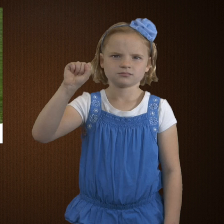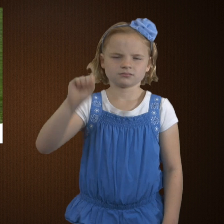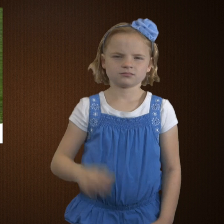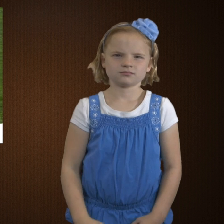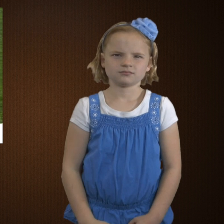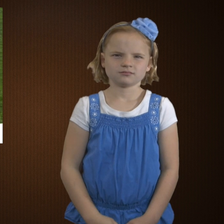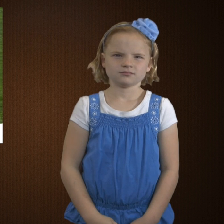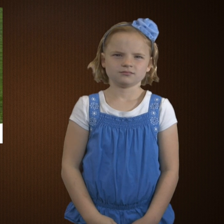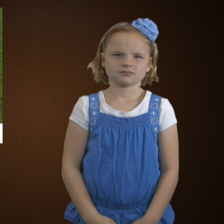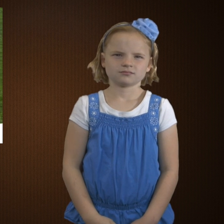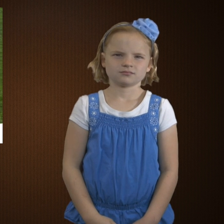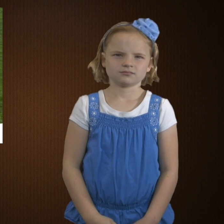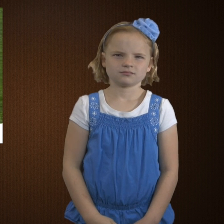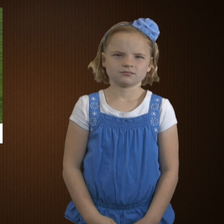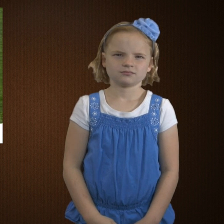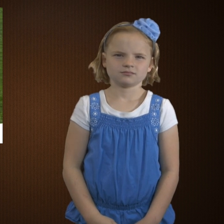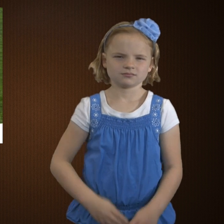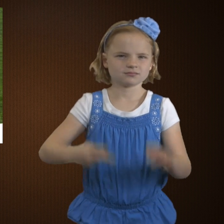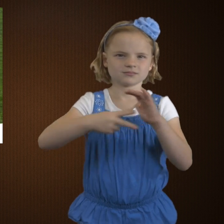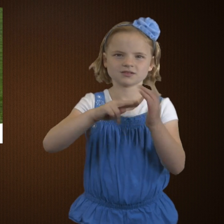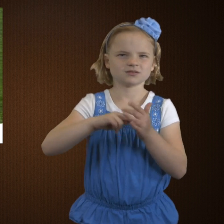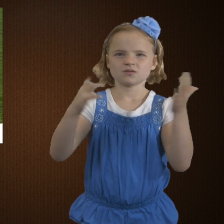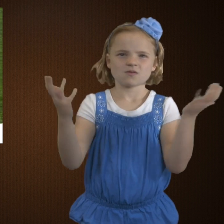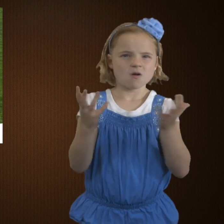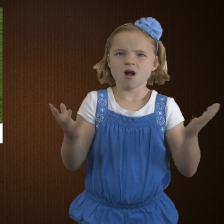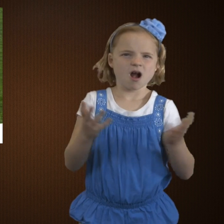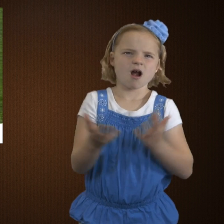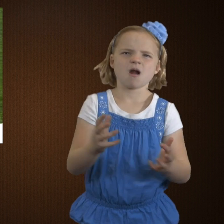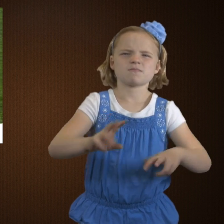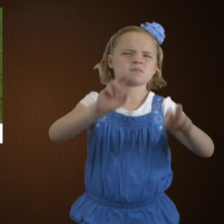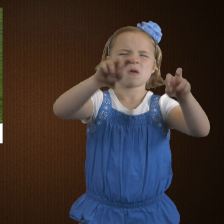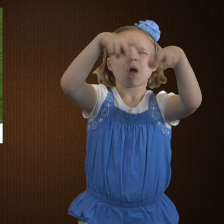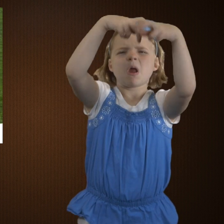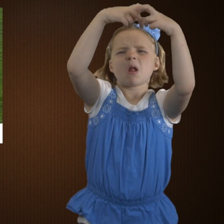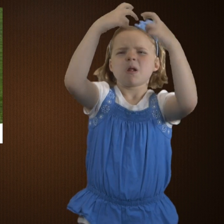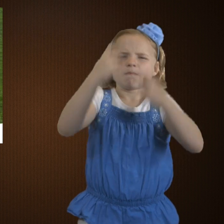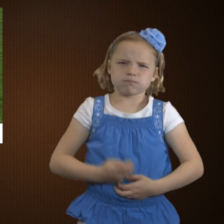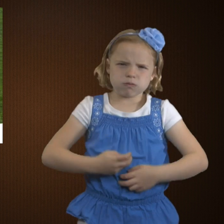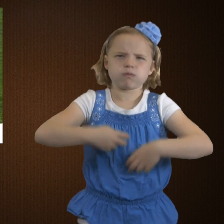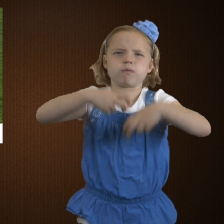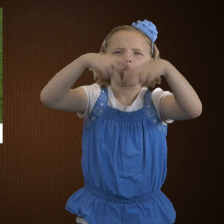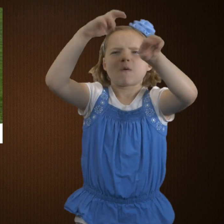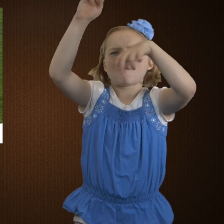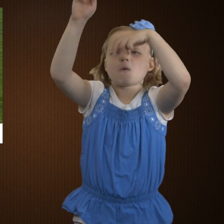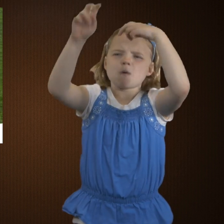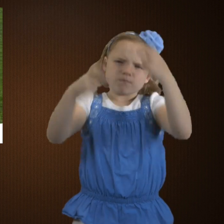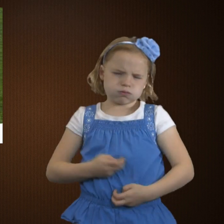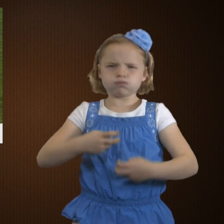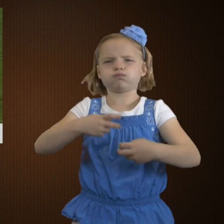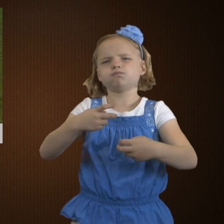Bumps Bumps means to fall down or hit something.